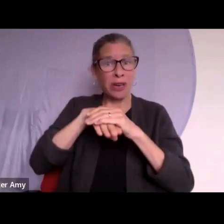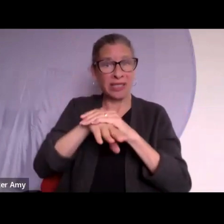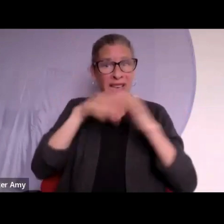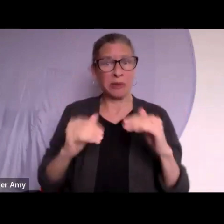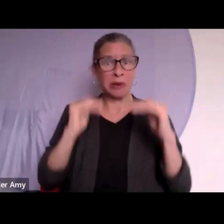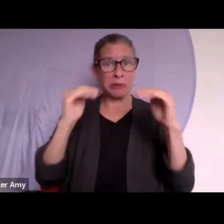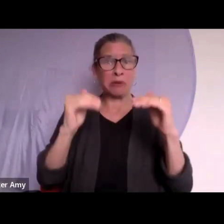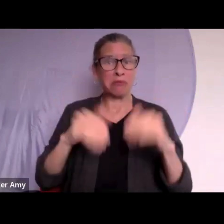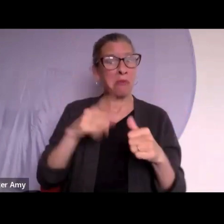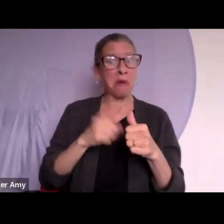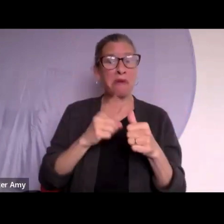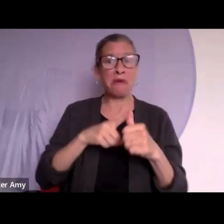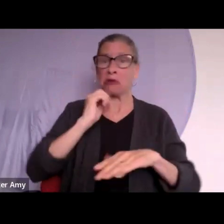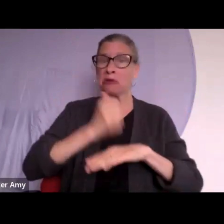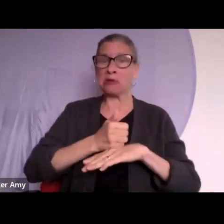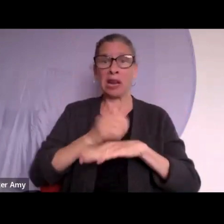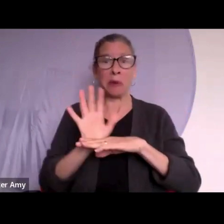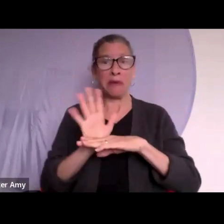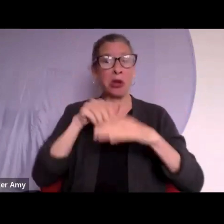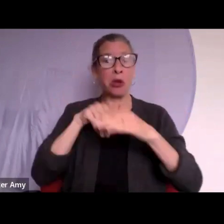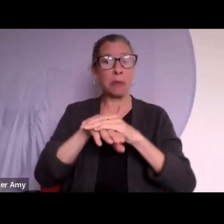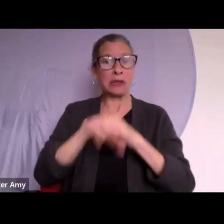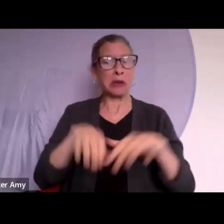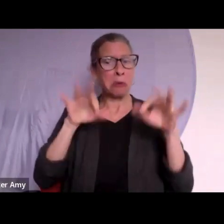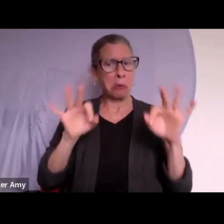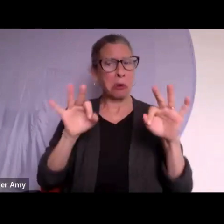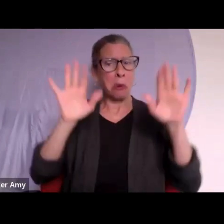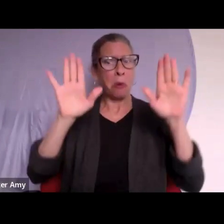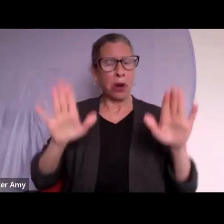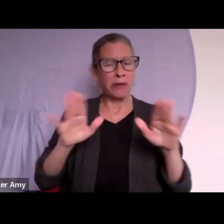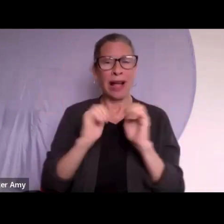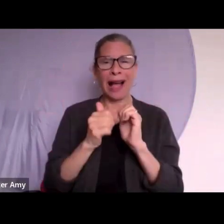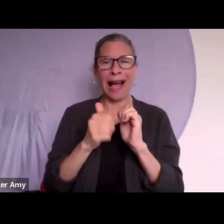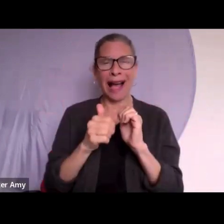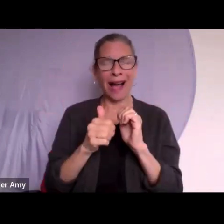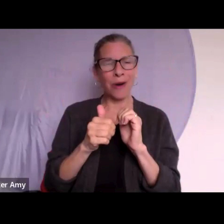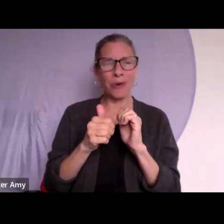film, which is wonderful, how to make it how to actually make it